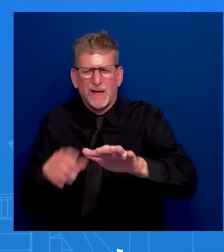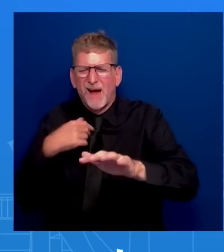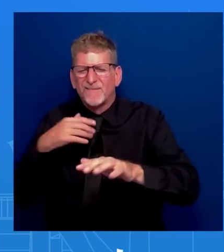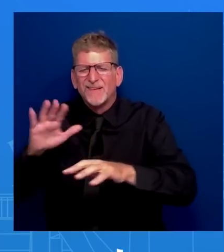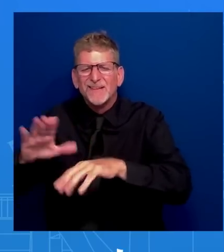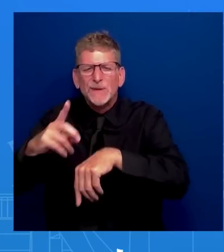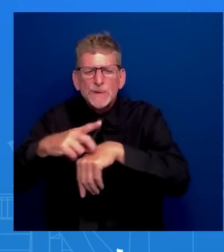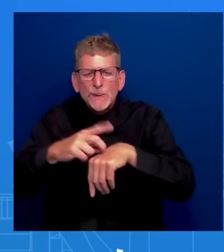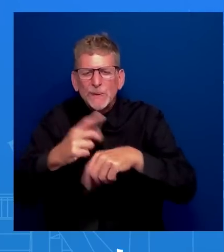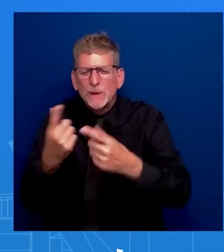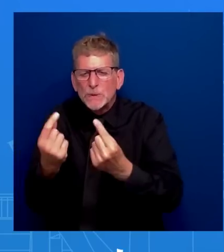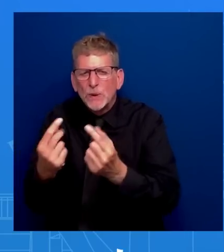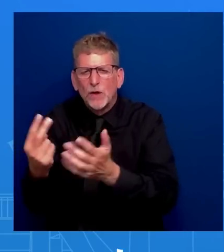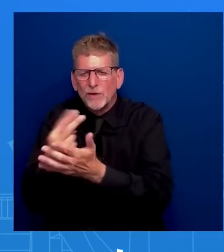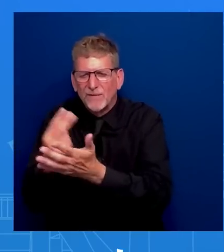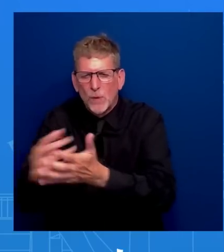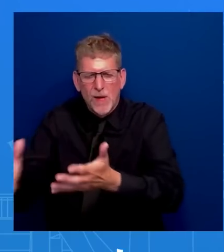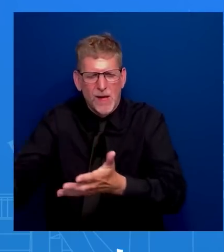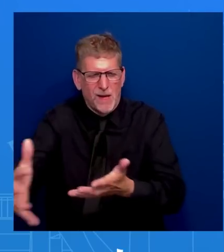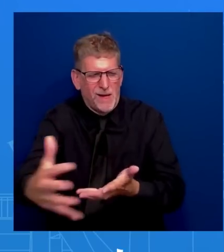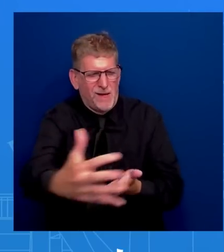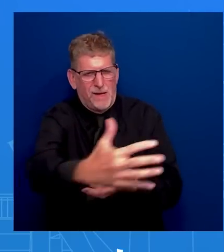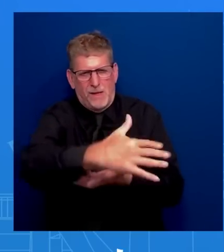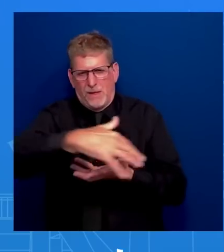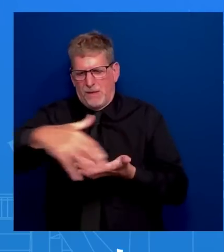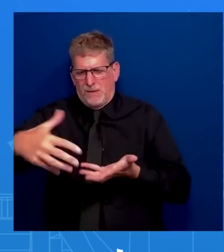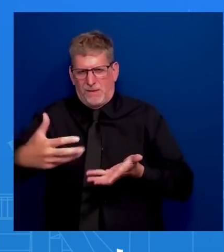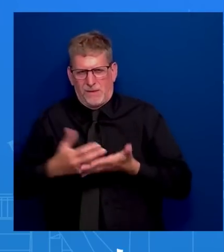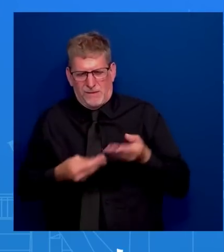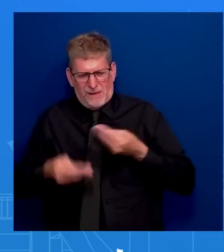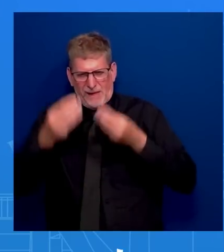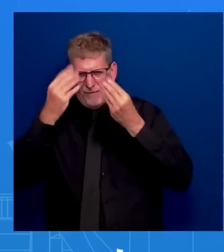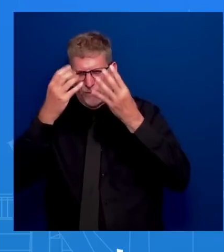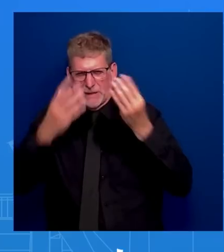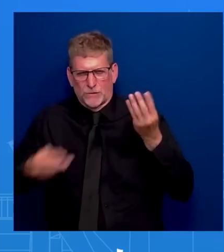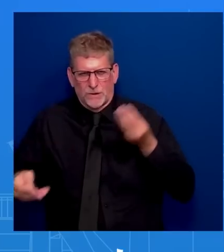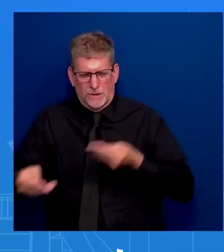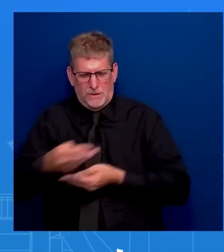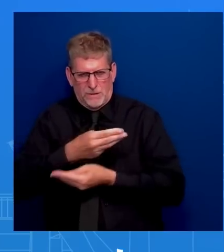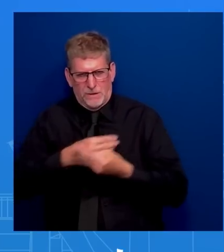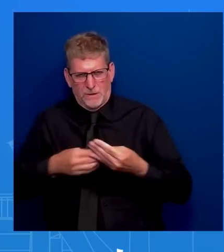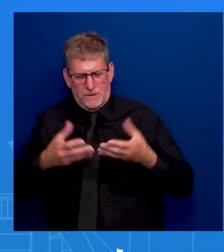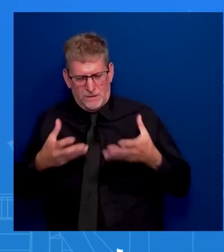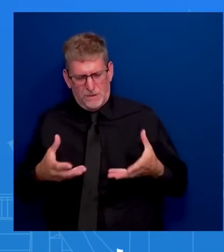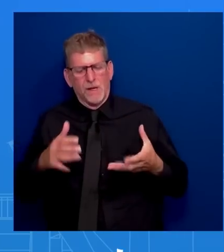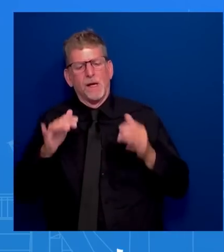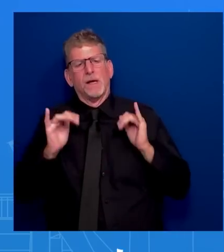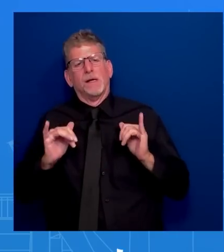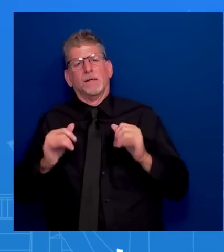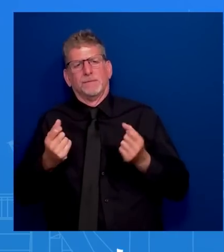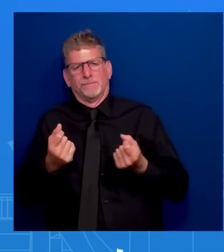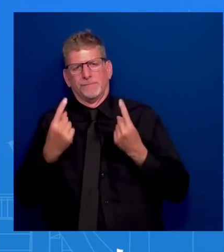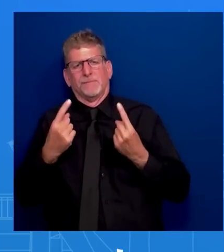consistent with operational and classification security. It's just still underway. Once we have that, we will -- we will share our lessons.